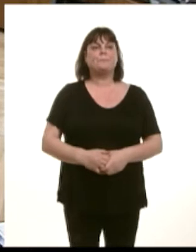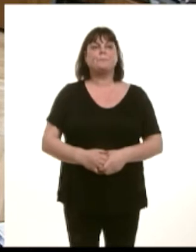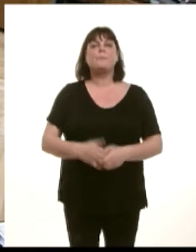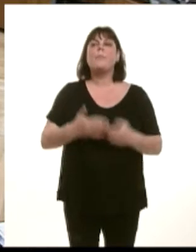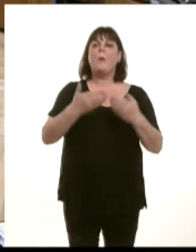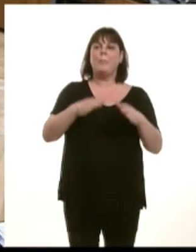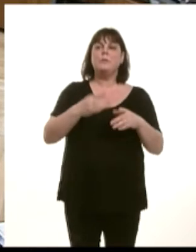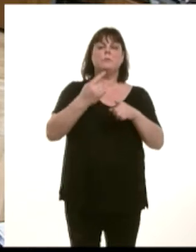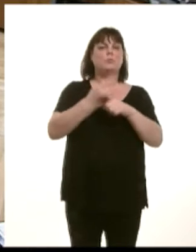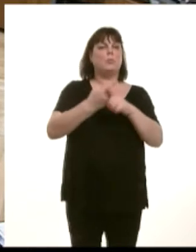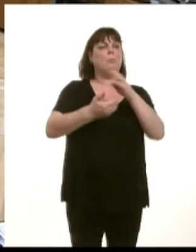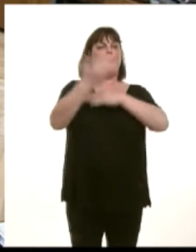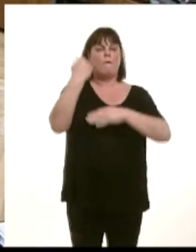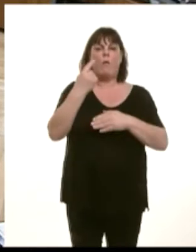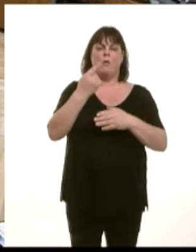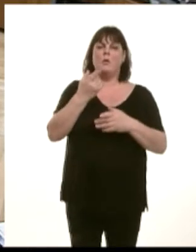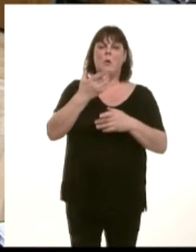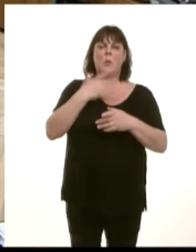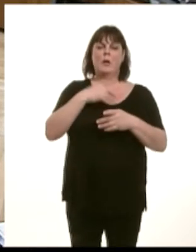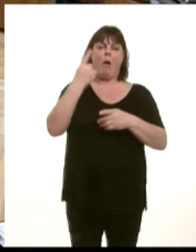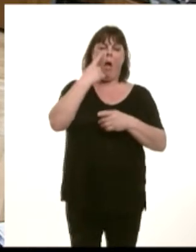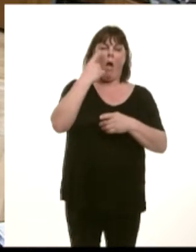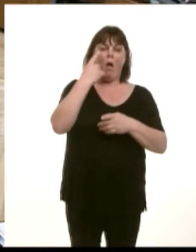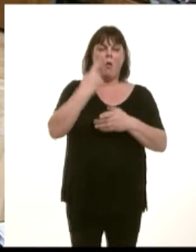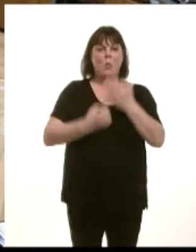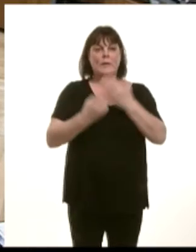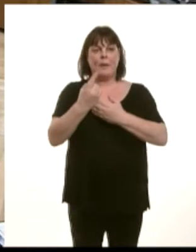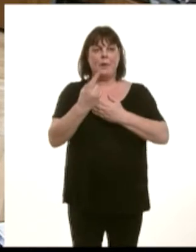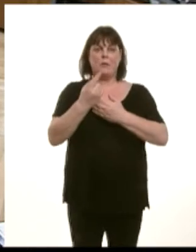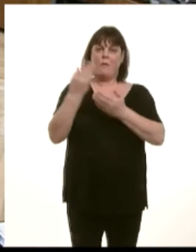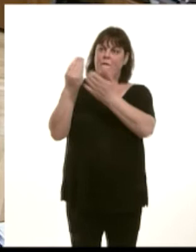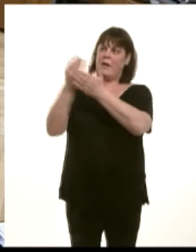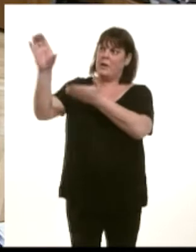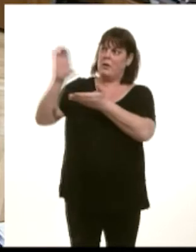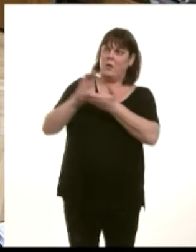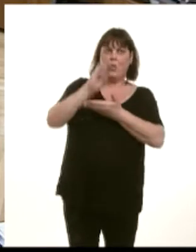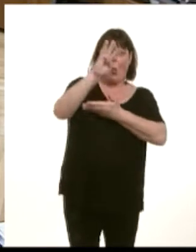funding needs to be addressed first before considering how income taxes and in what way